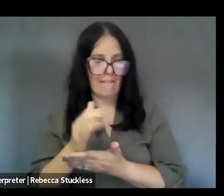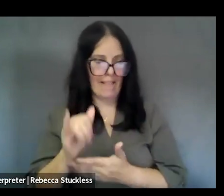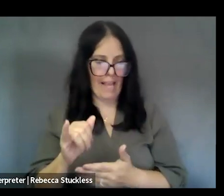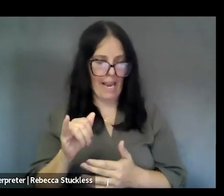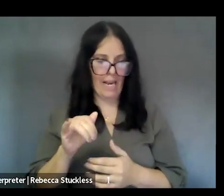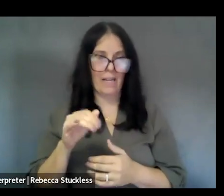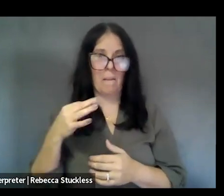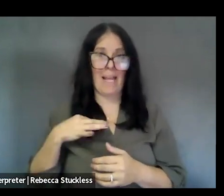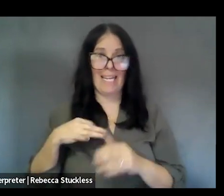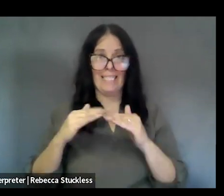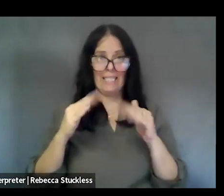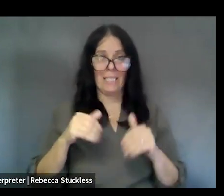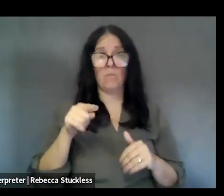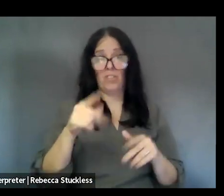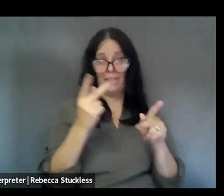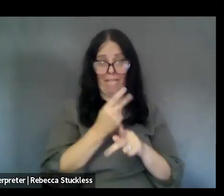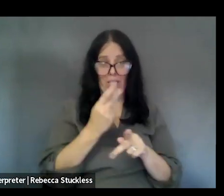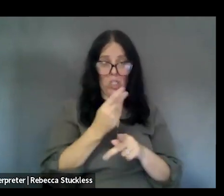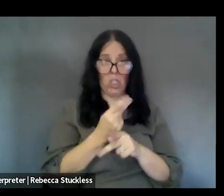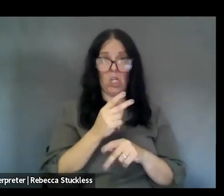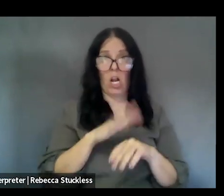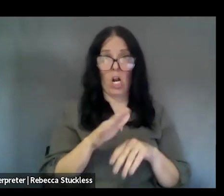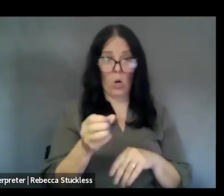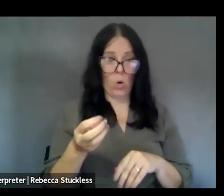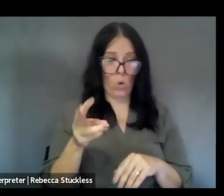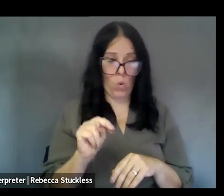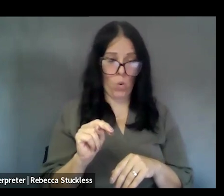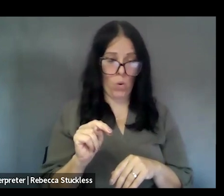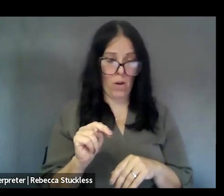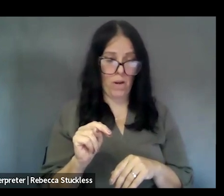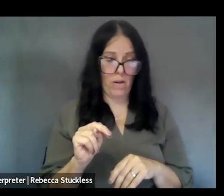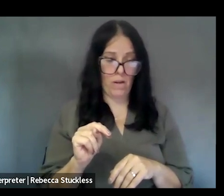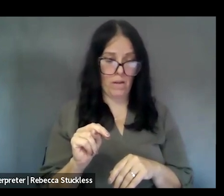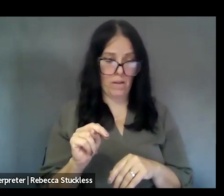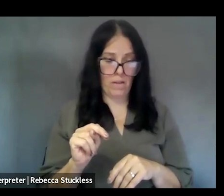out things on her own. She is now on a mission to ensure that other brain injury survivors get